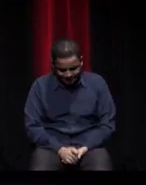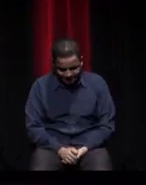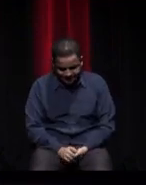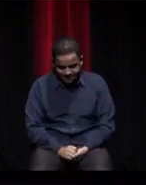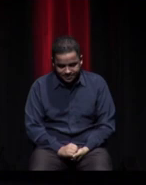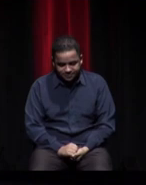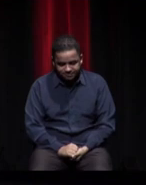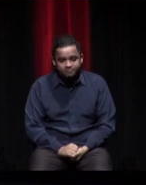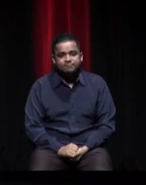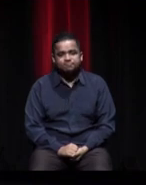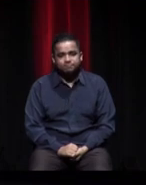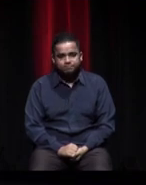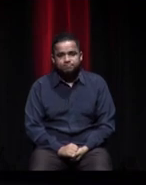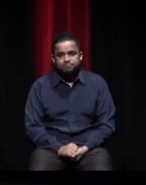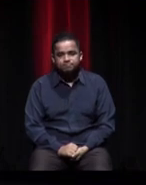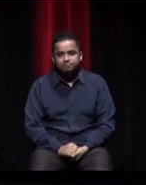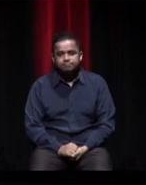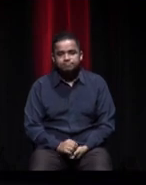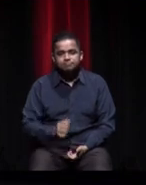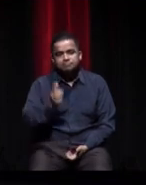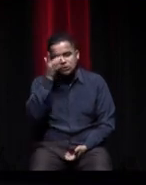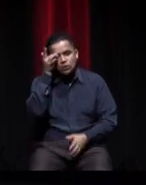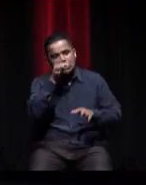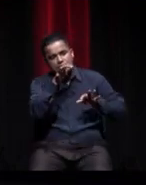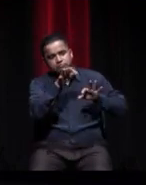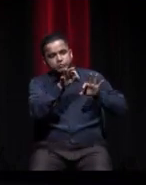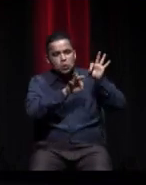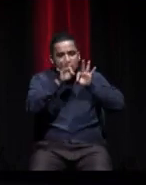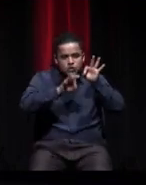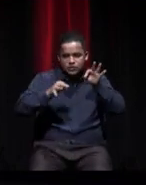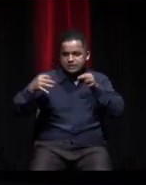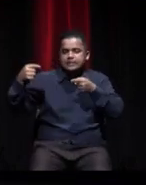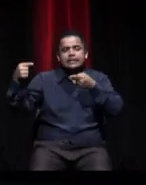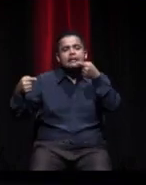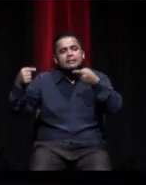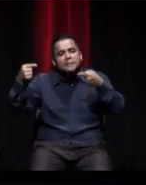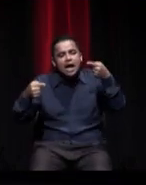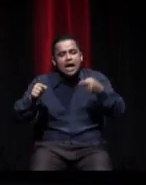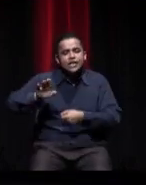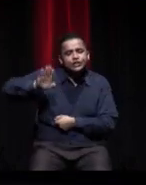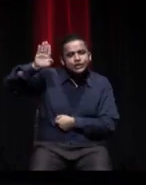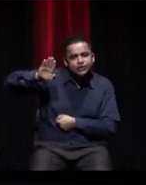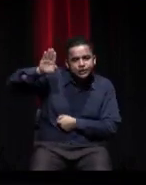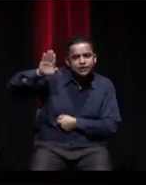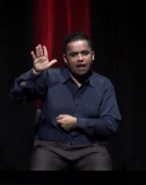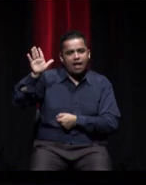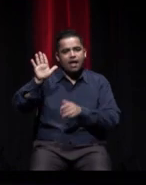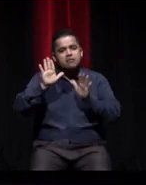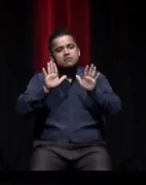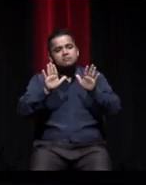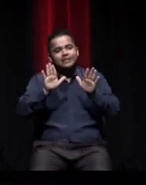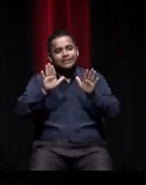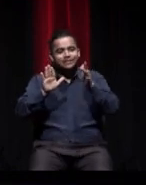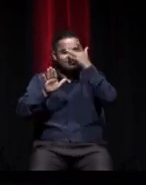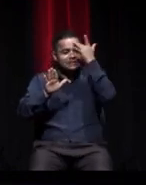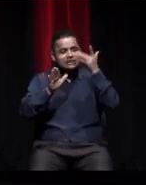Someone who organizes the electoral debates with the candidates, without the journalists' being able to check